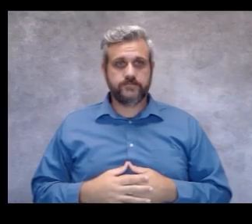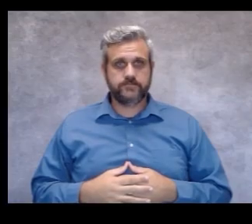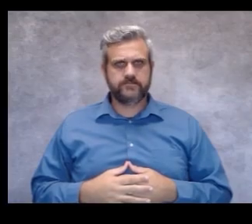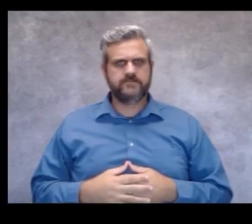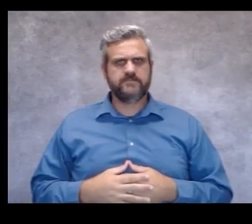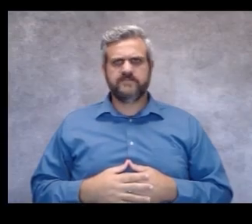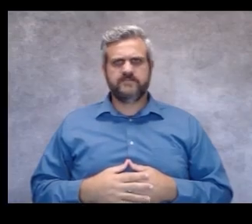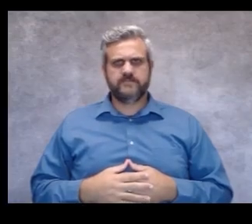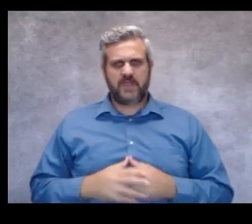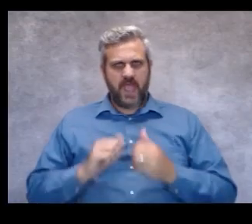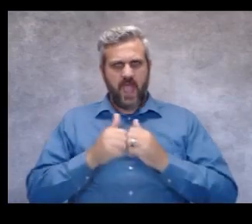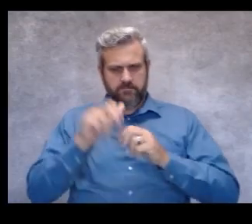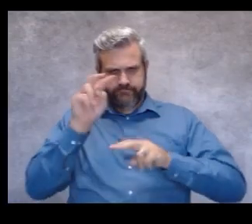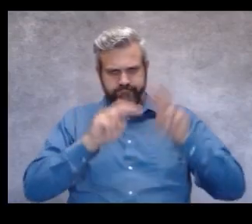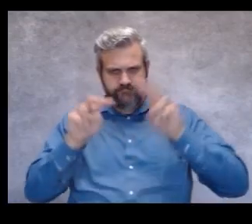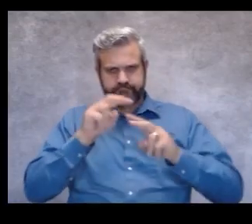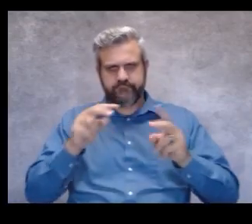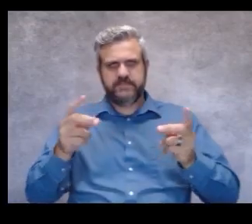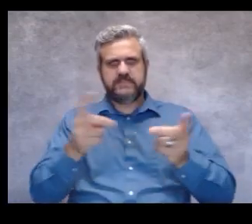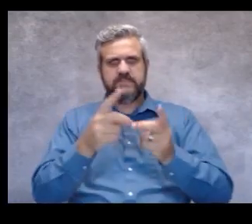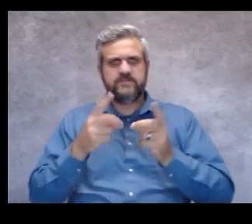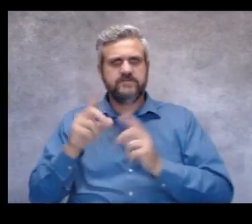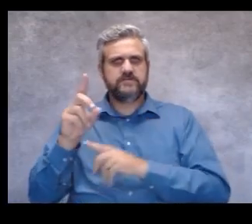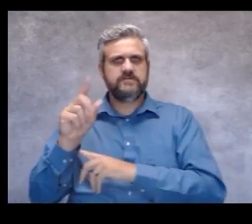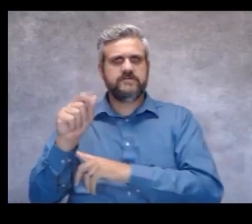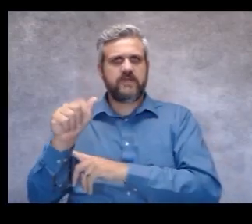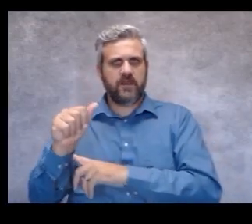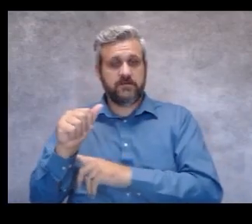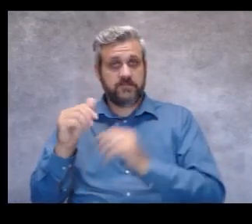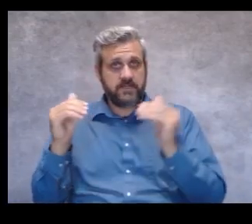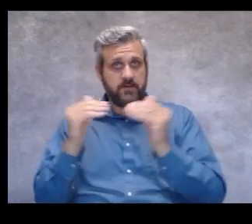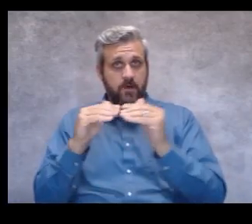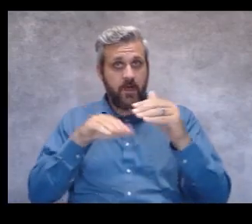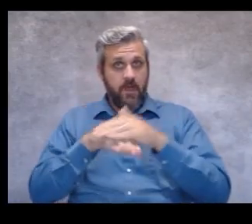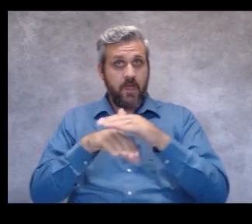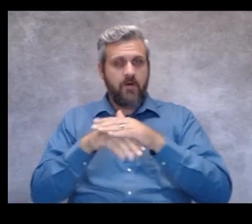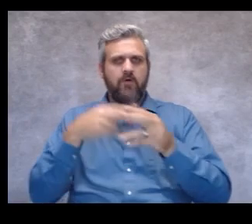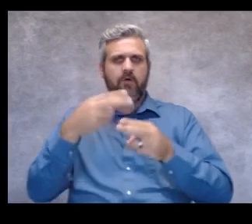A tool to assist with looking at district data and equal access is the QA